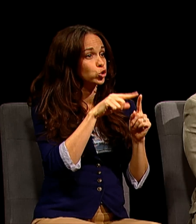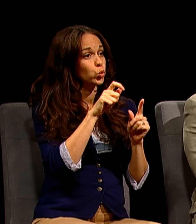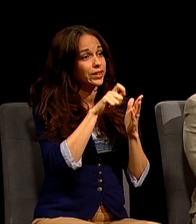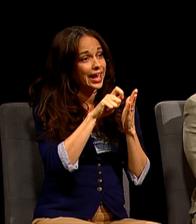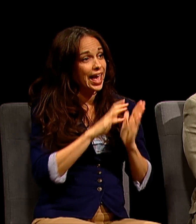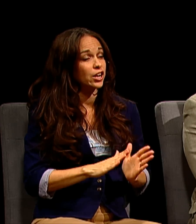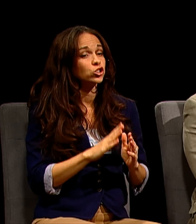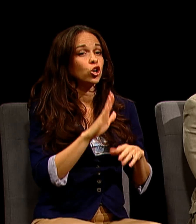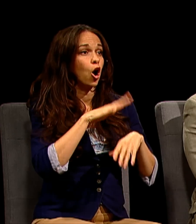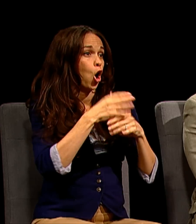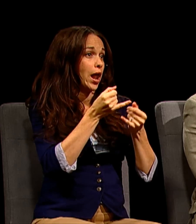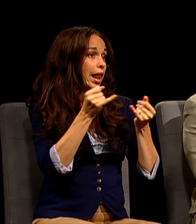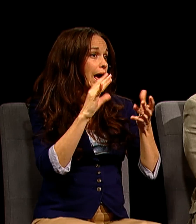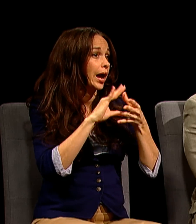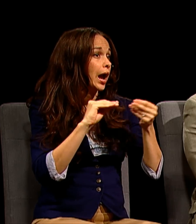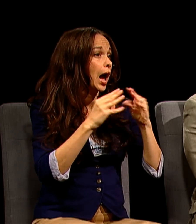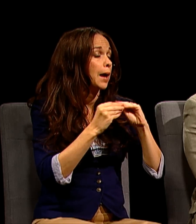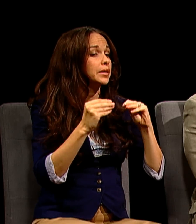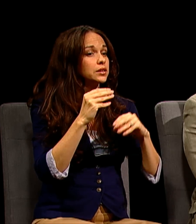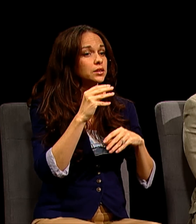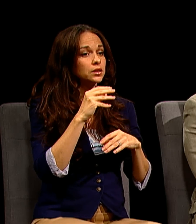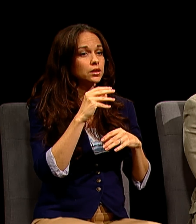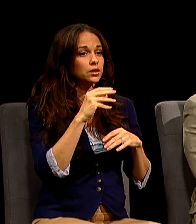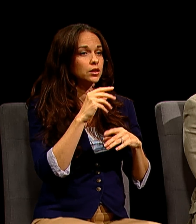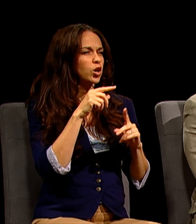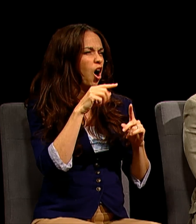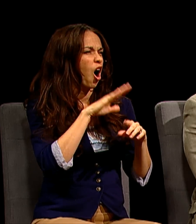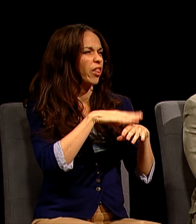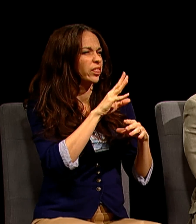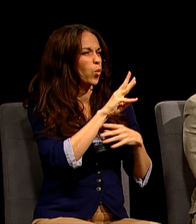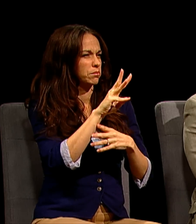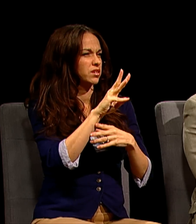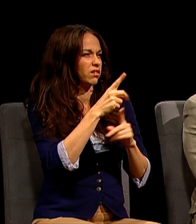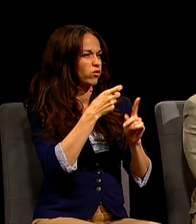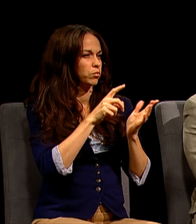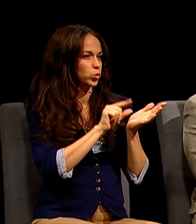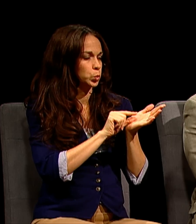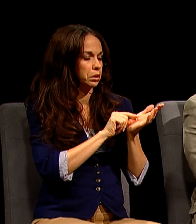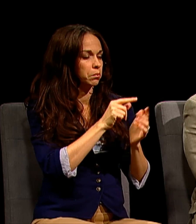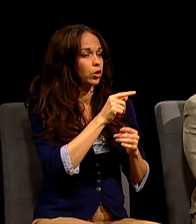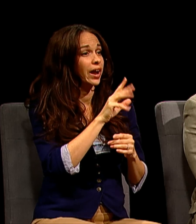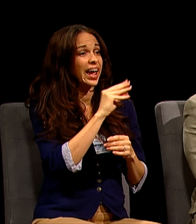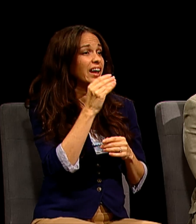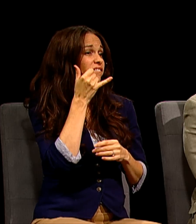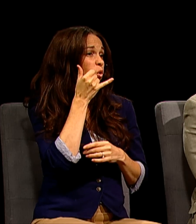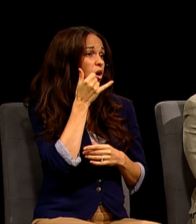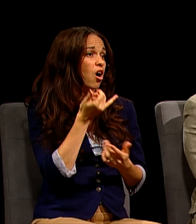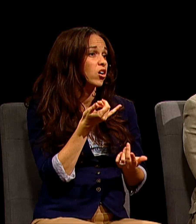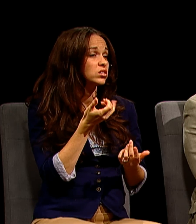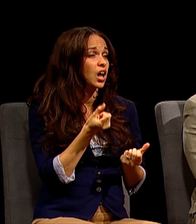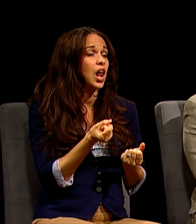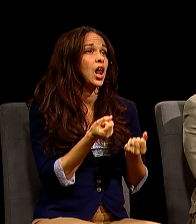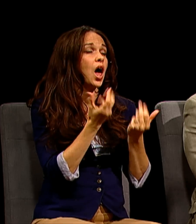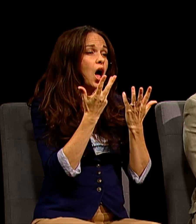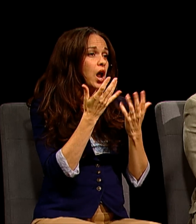the newspaper's website and phone calls. Some people -- we get a lot of phone calls and it's a